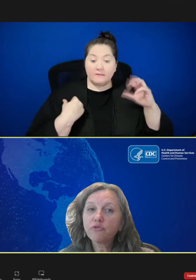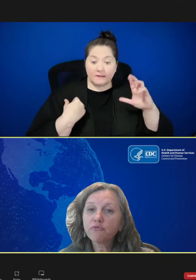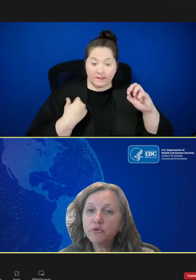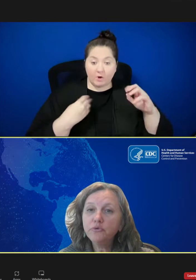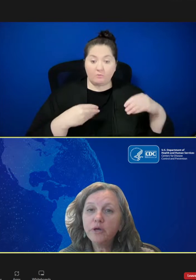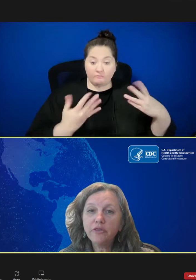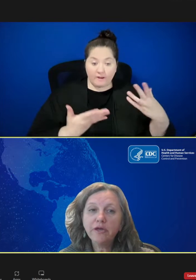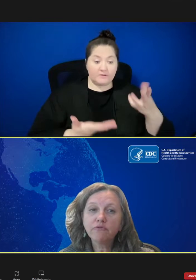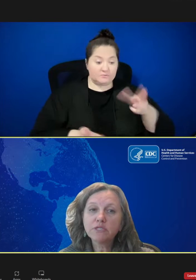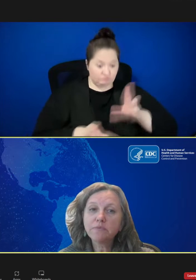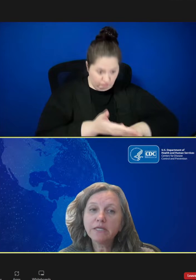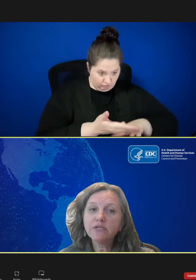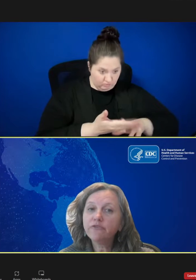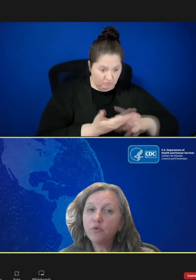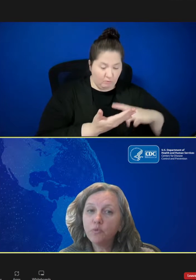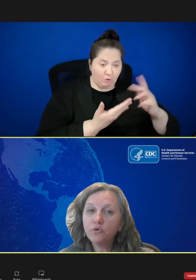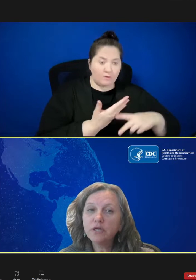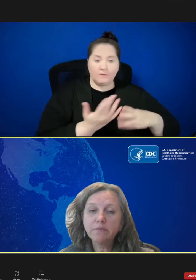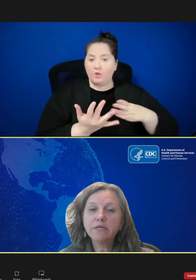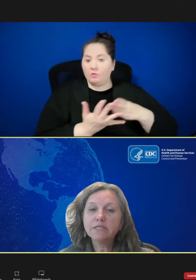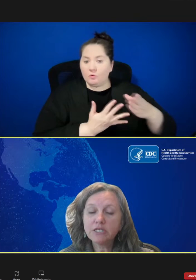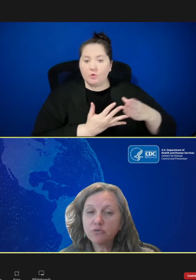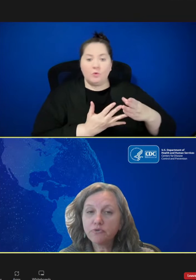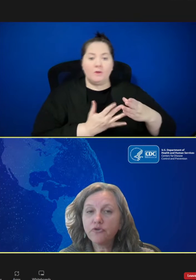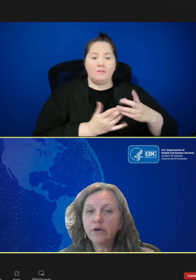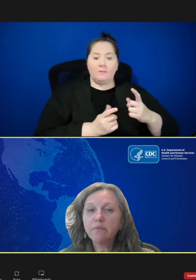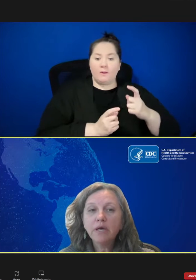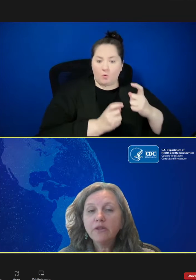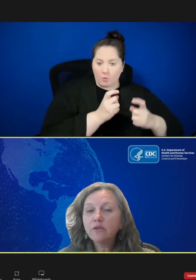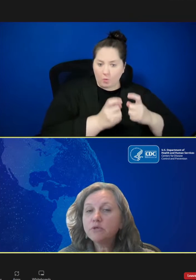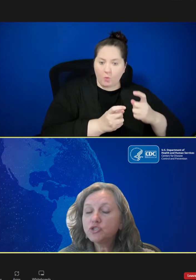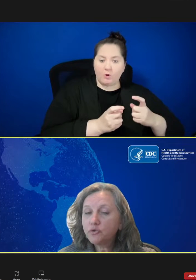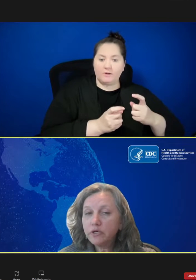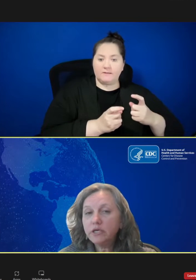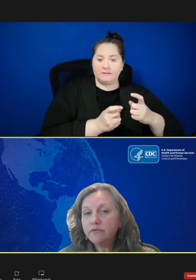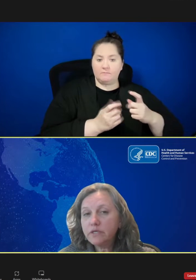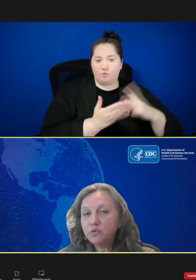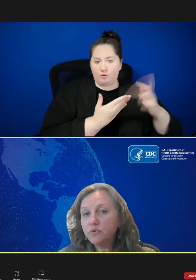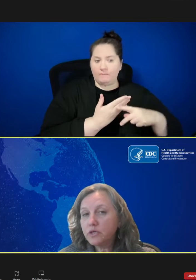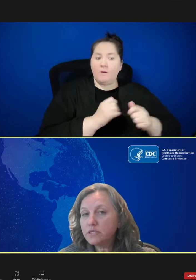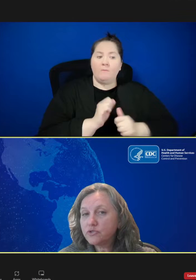through their respective awardee immunization program. The majority of these awardees are